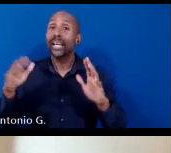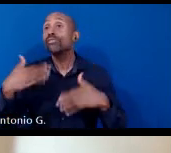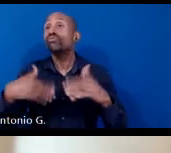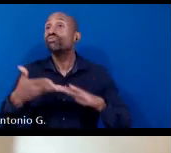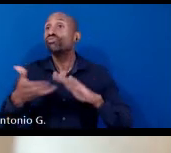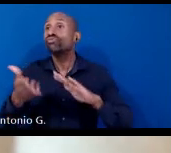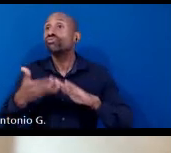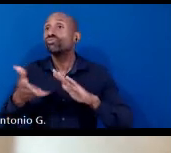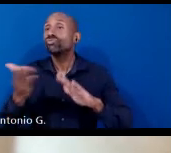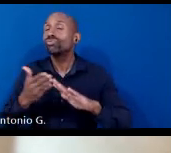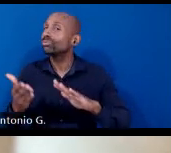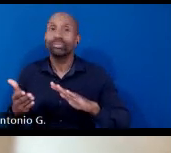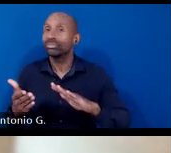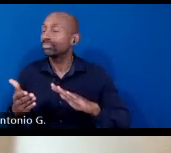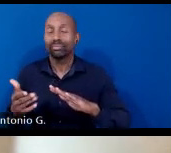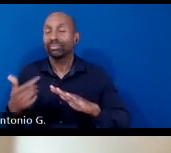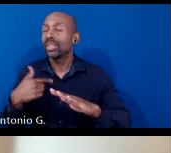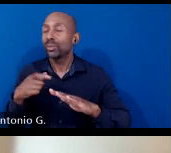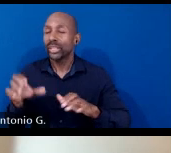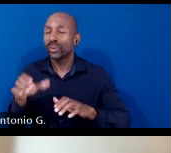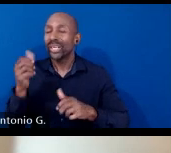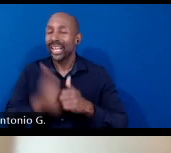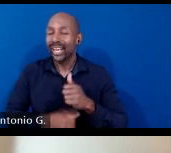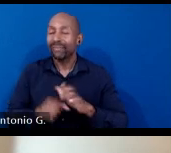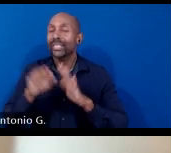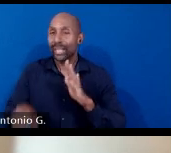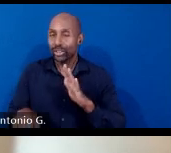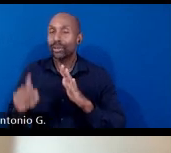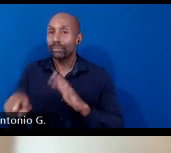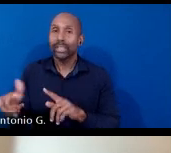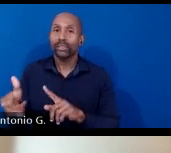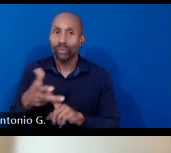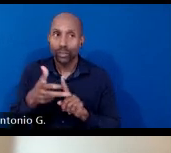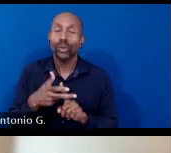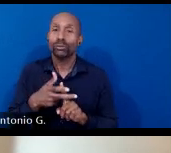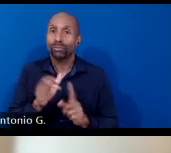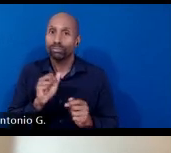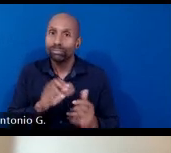It's something that we do every single semester throughout the life of the program.